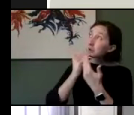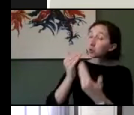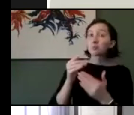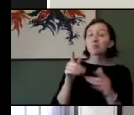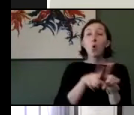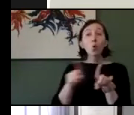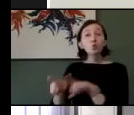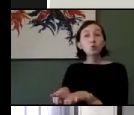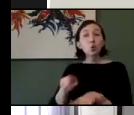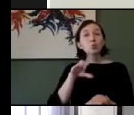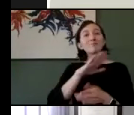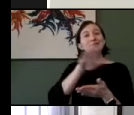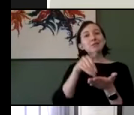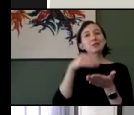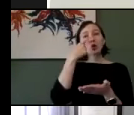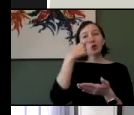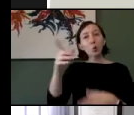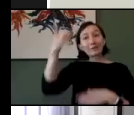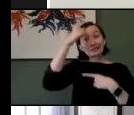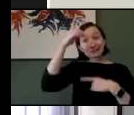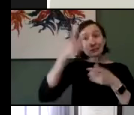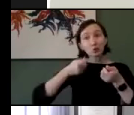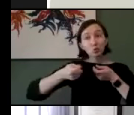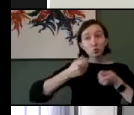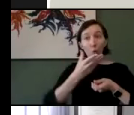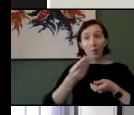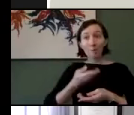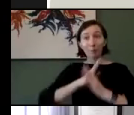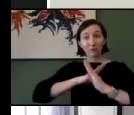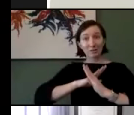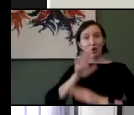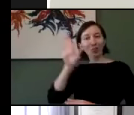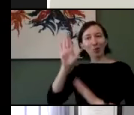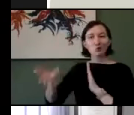and Prevention for the technical assistance they have provided.